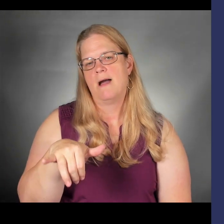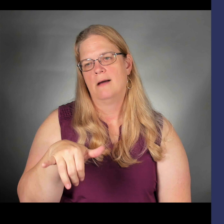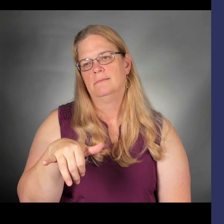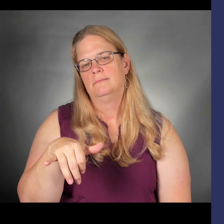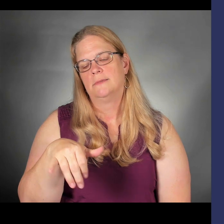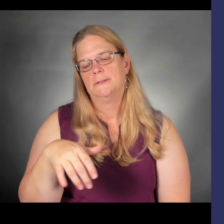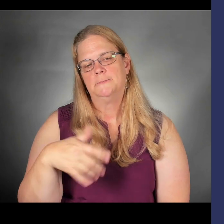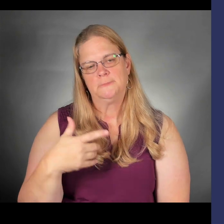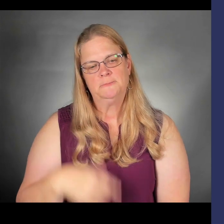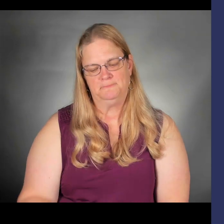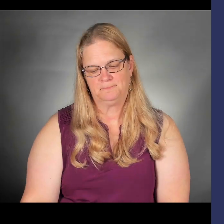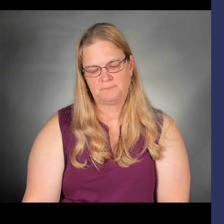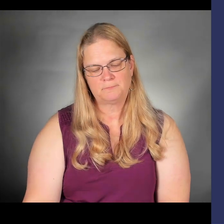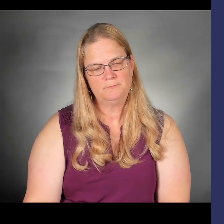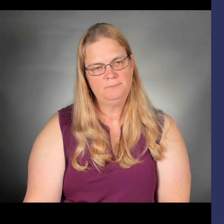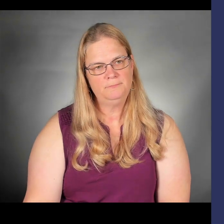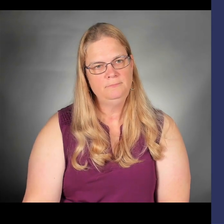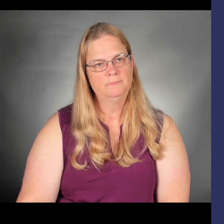that can lead to a higher risk for that child.